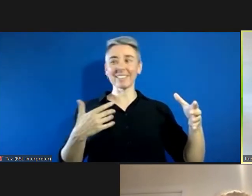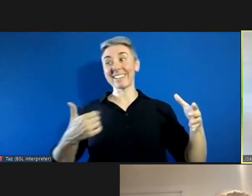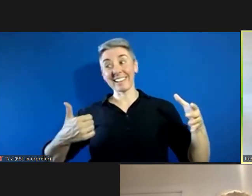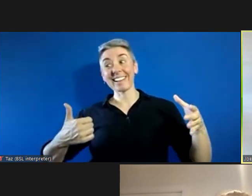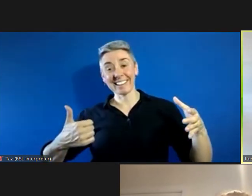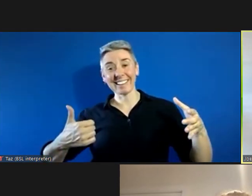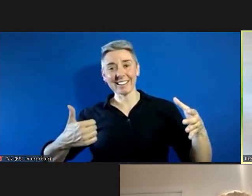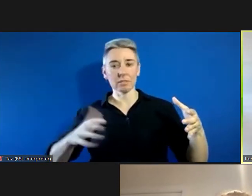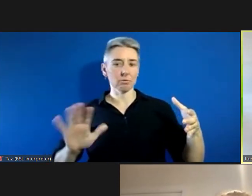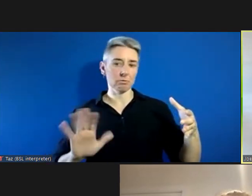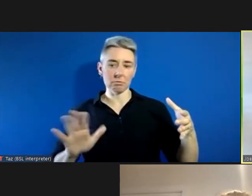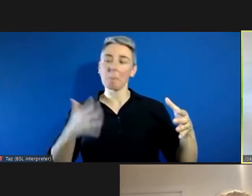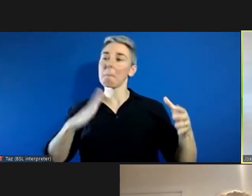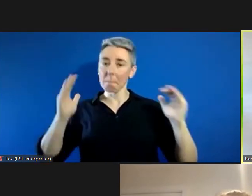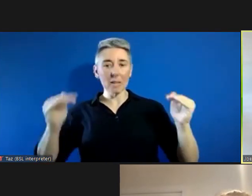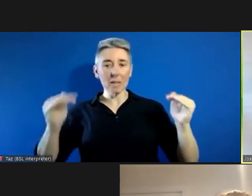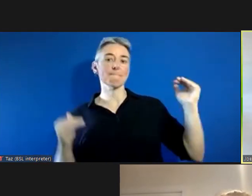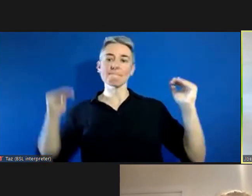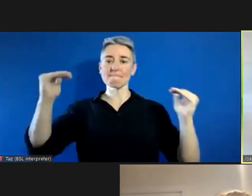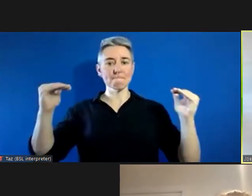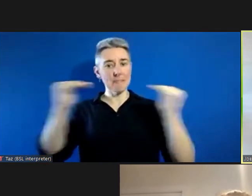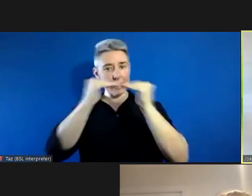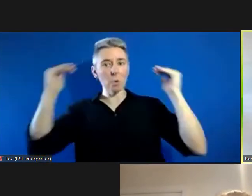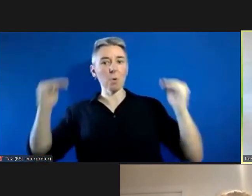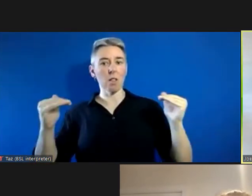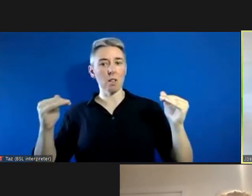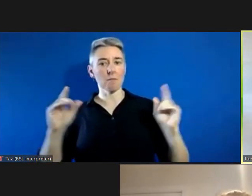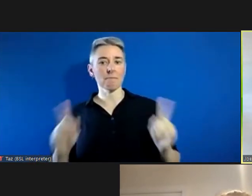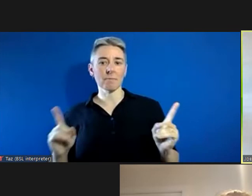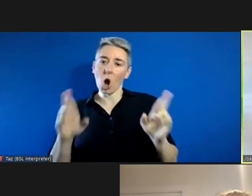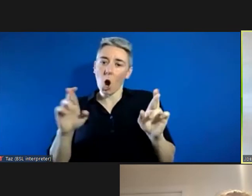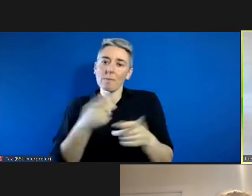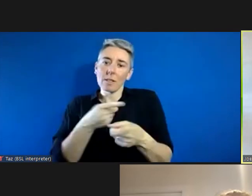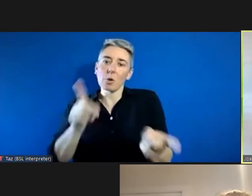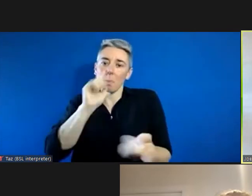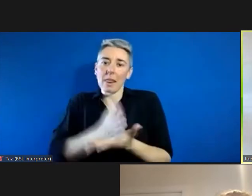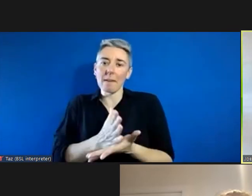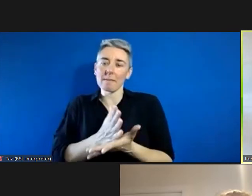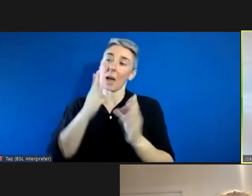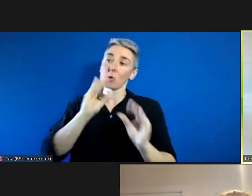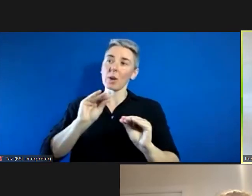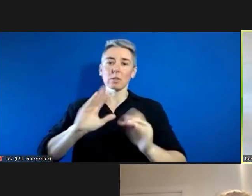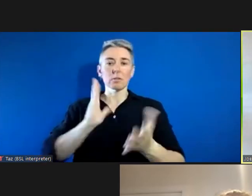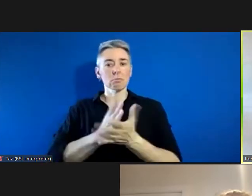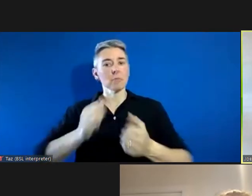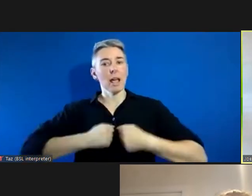As equals. As I say, I hope we all believe that education is a right, so we should be working